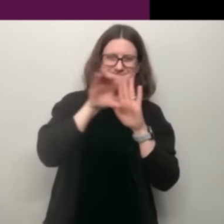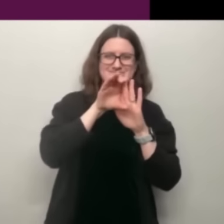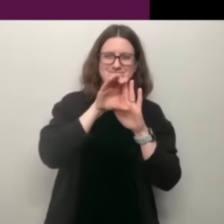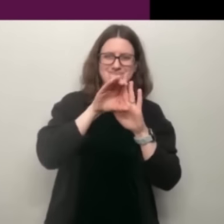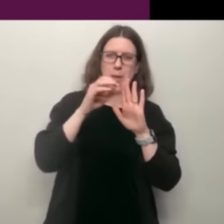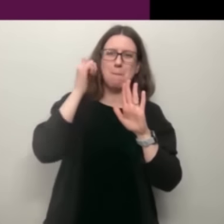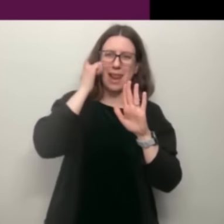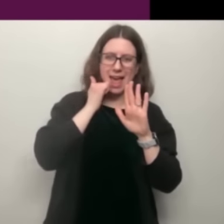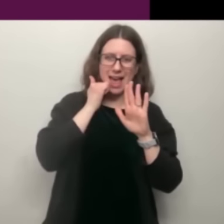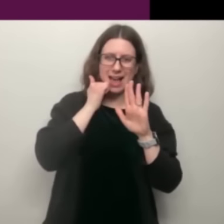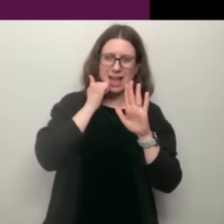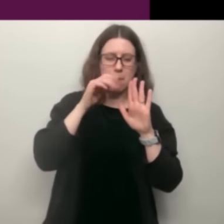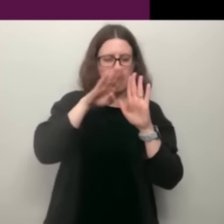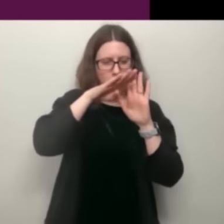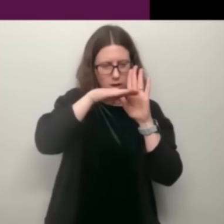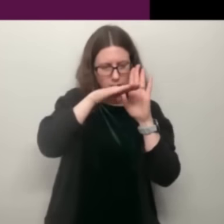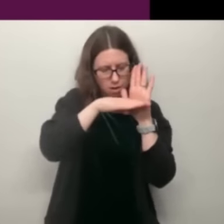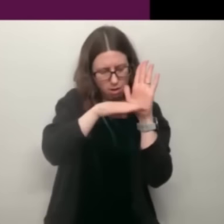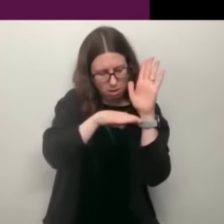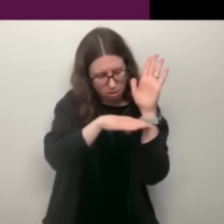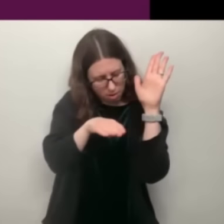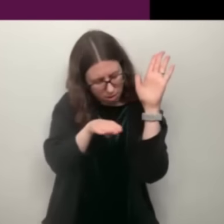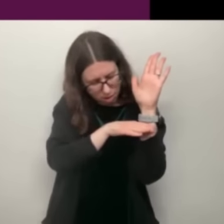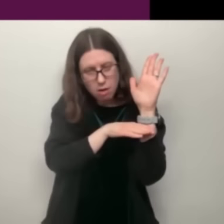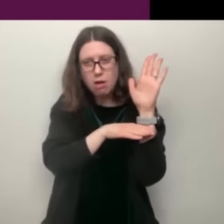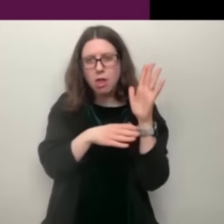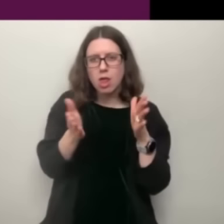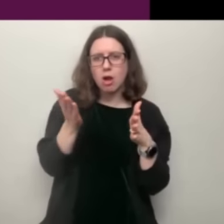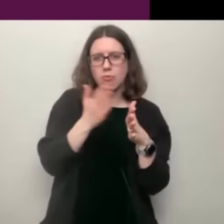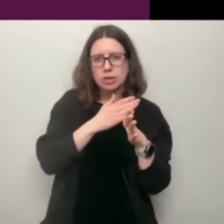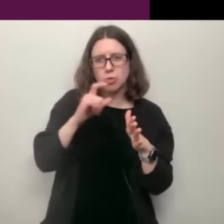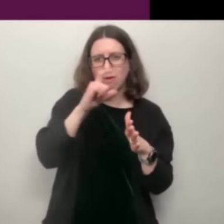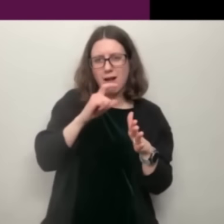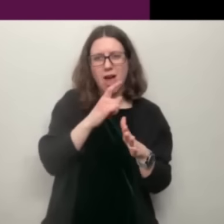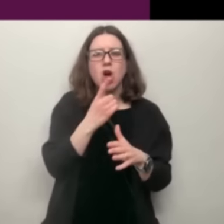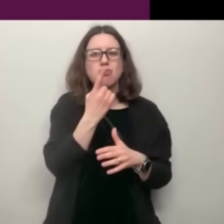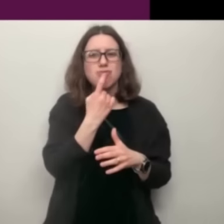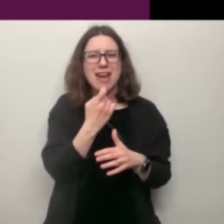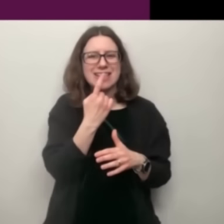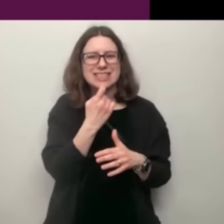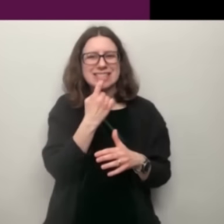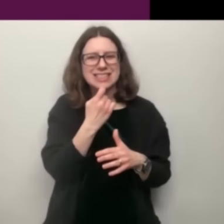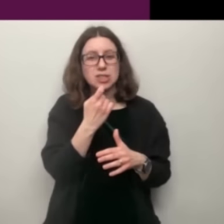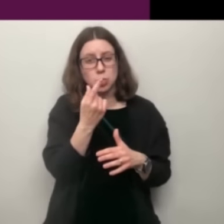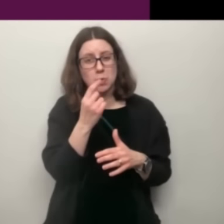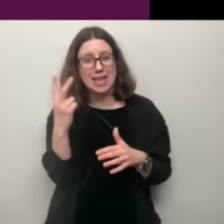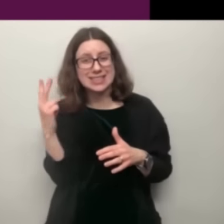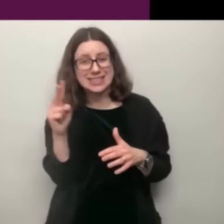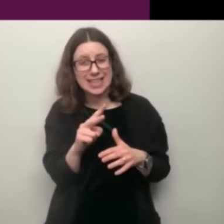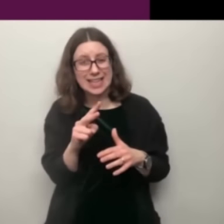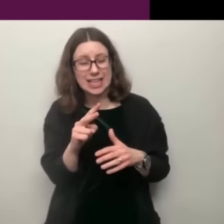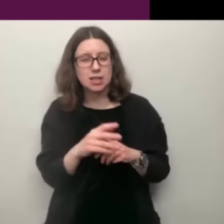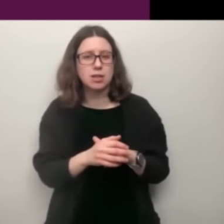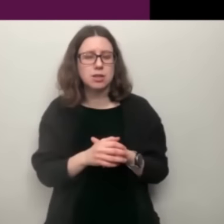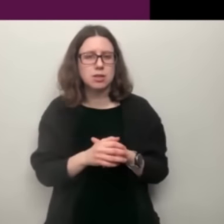It was useful to use the detached elements of the bridge because of course